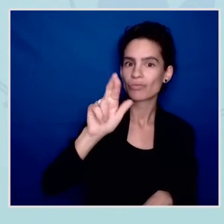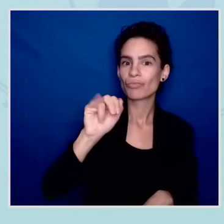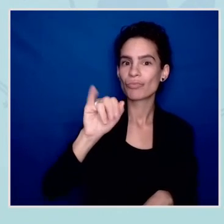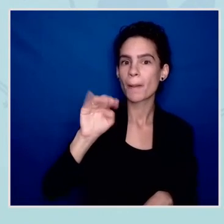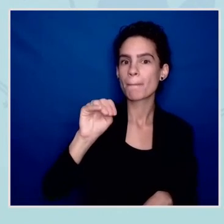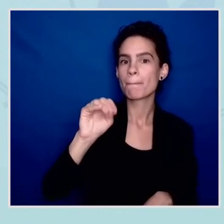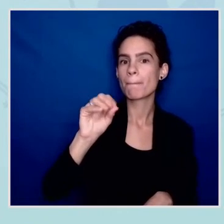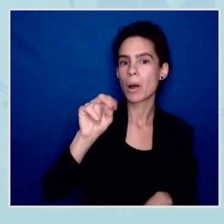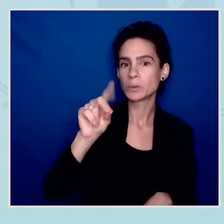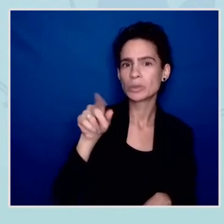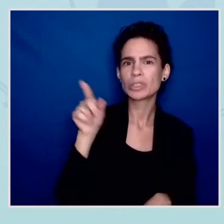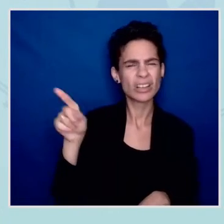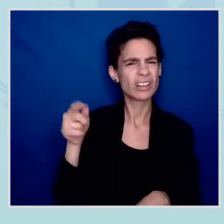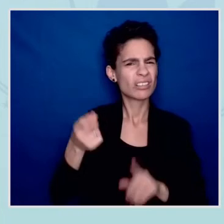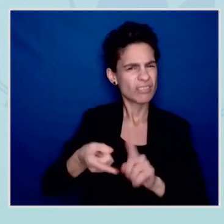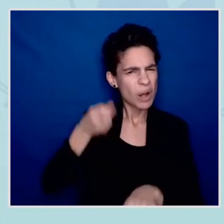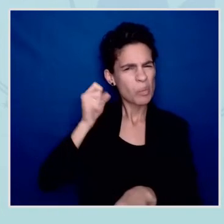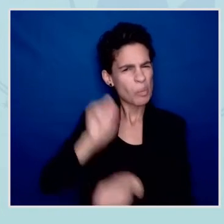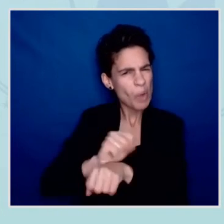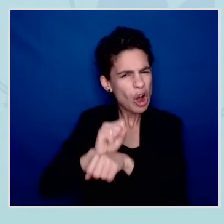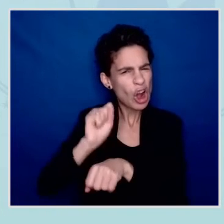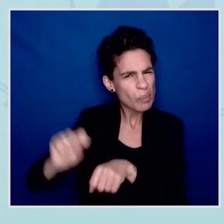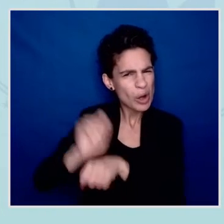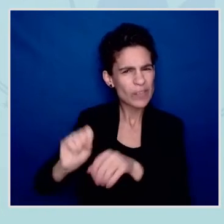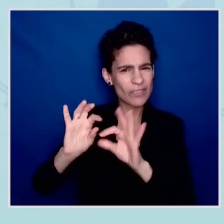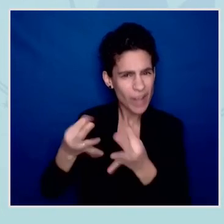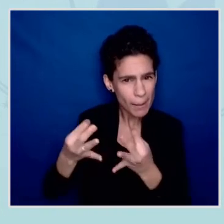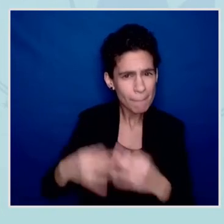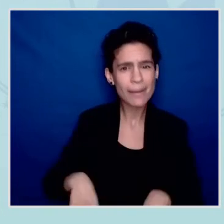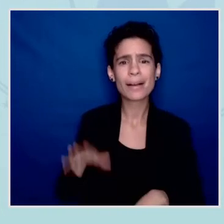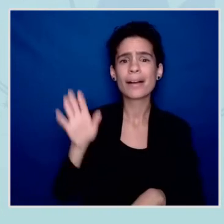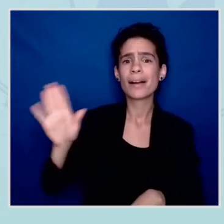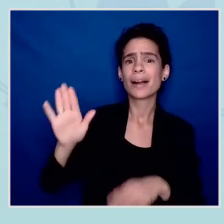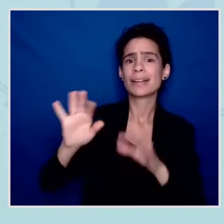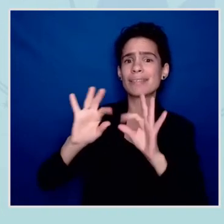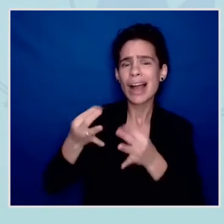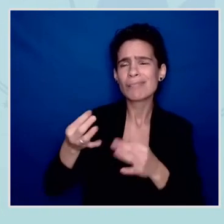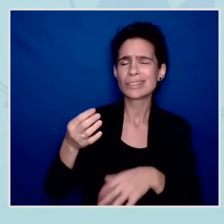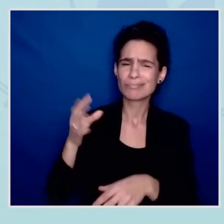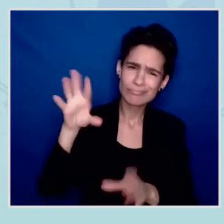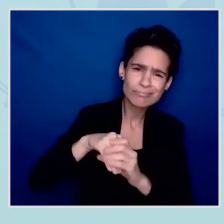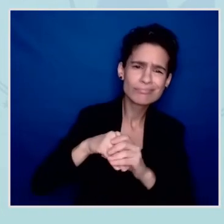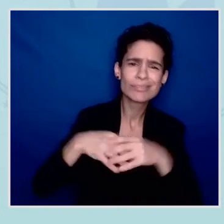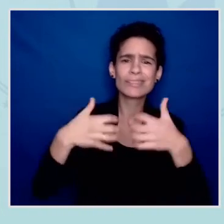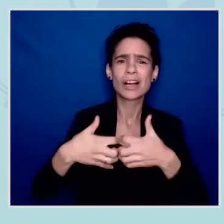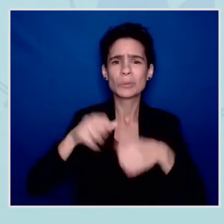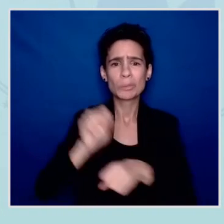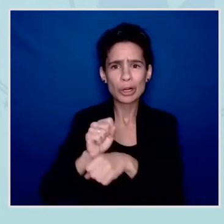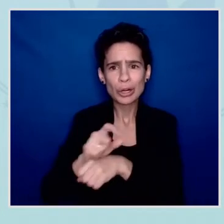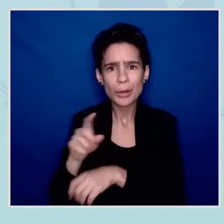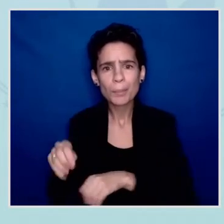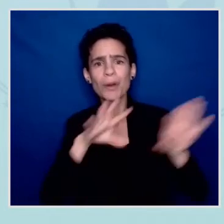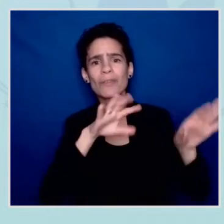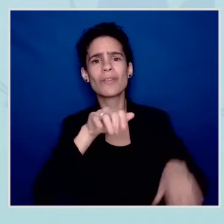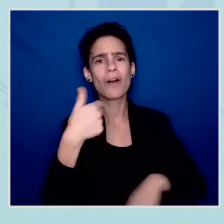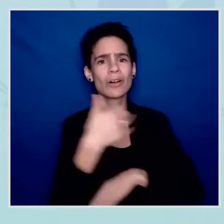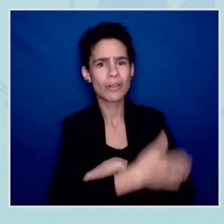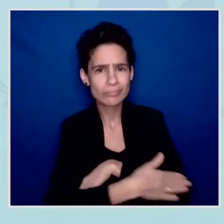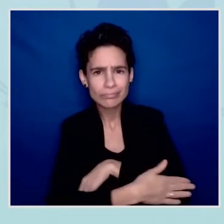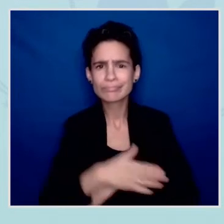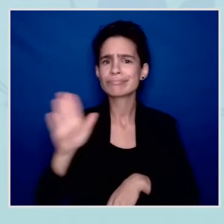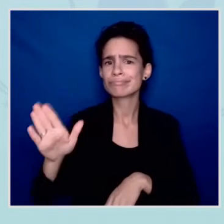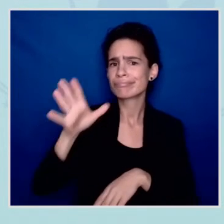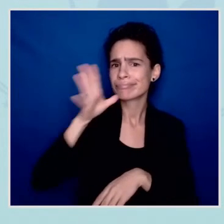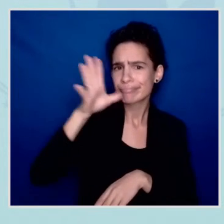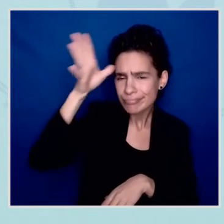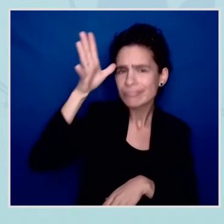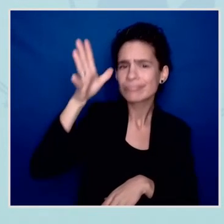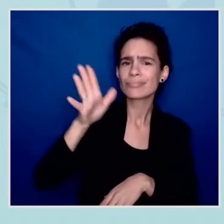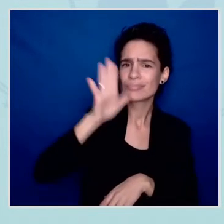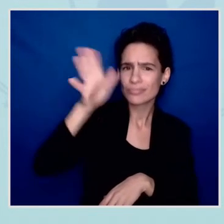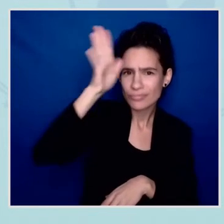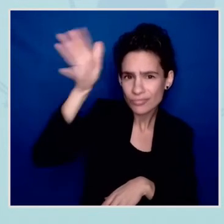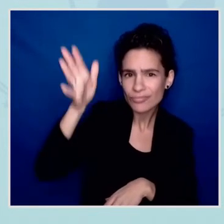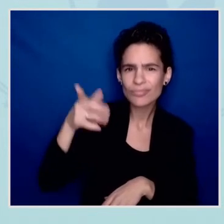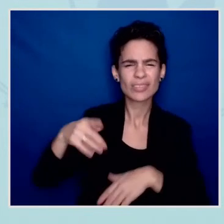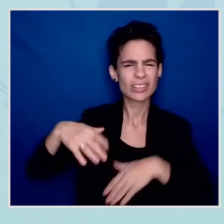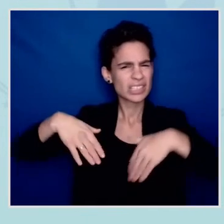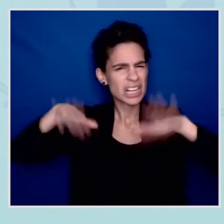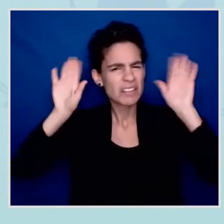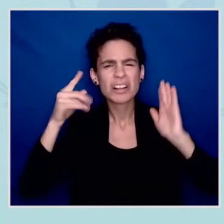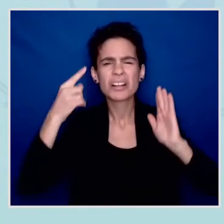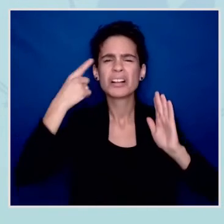NOMINATE GOVERNOR GINA RAIMONDO